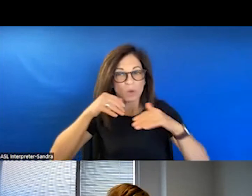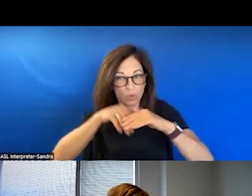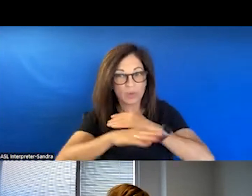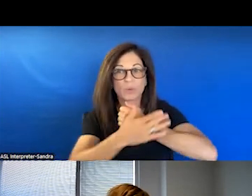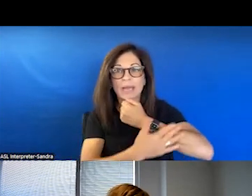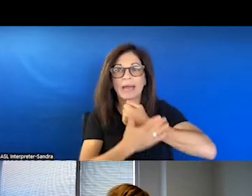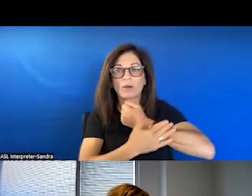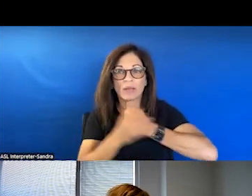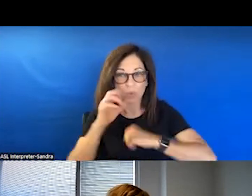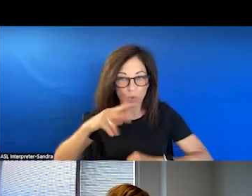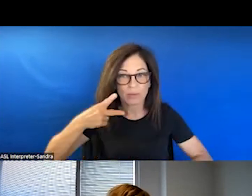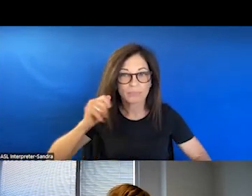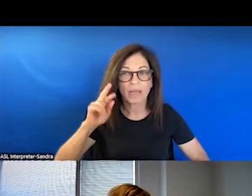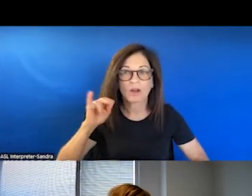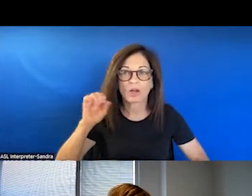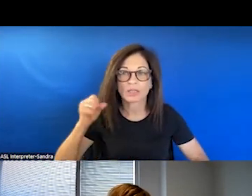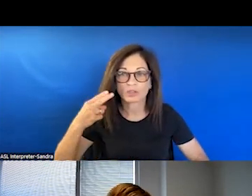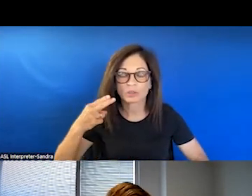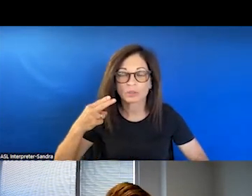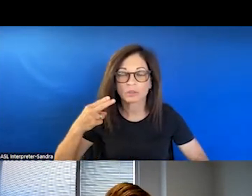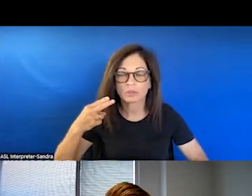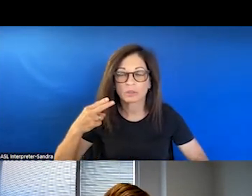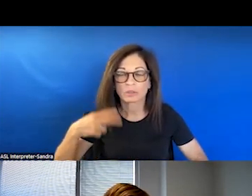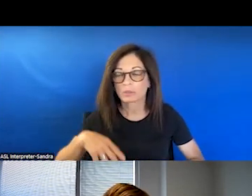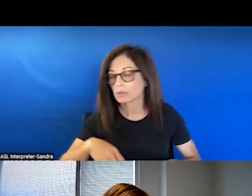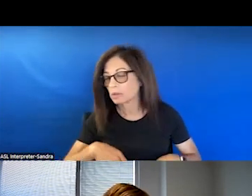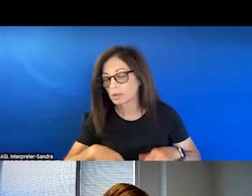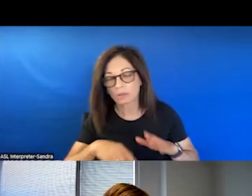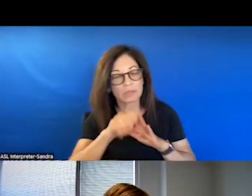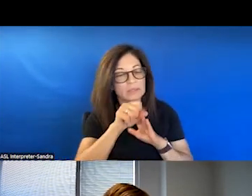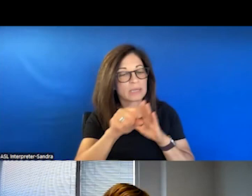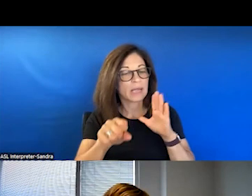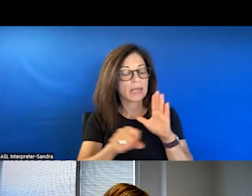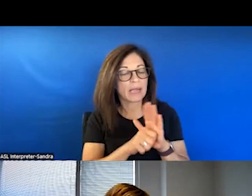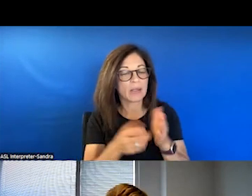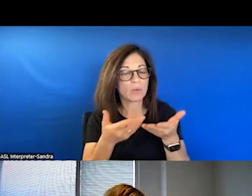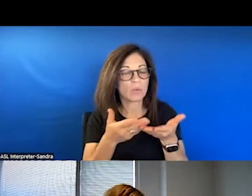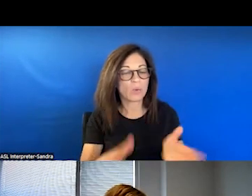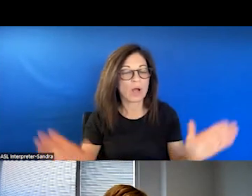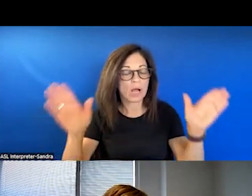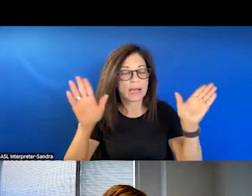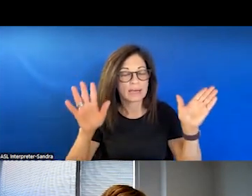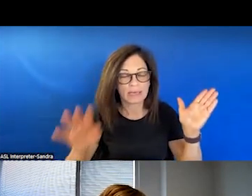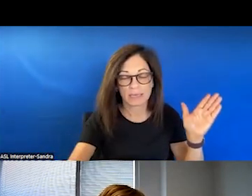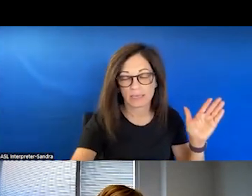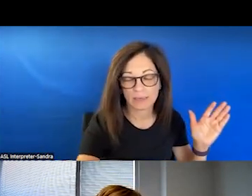INTO A PARISH. THAT, STATEWIDE, EVERYTHING IS UP. COUNTY BY COUNTY. REALLY GET THE DETAILS OF WHAT